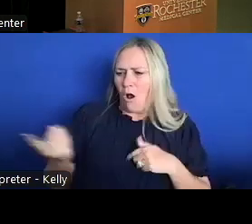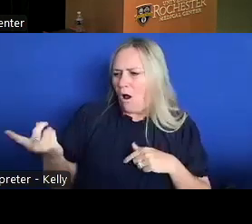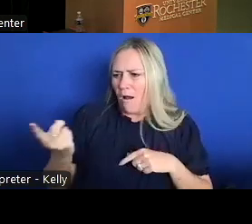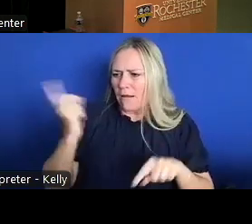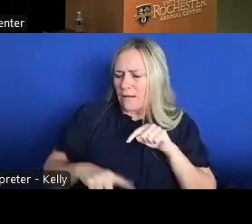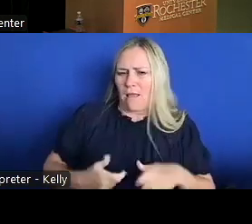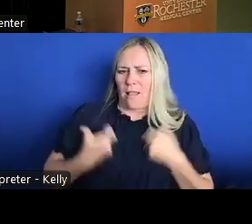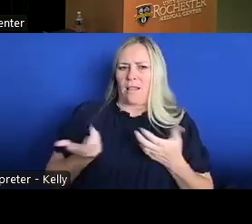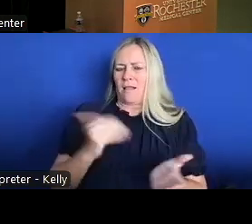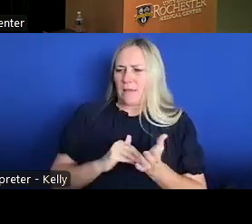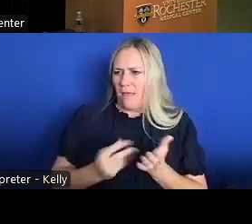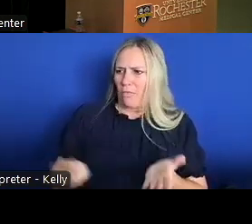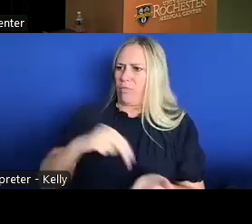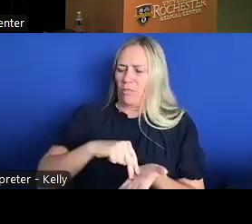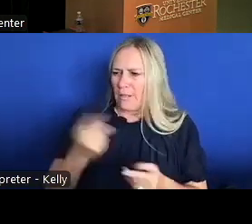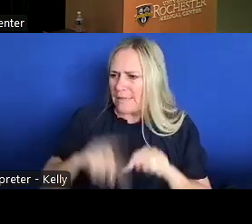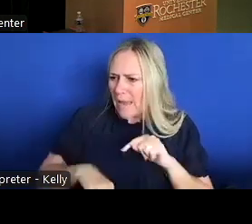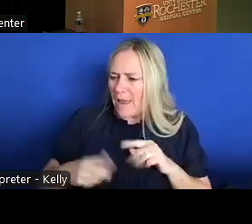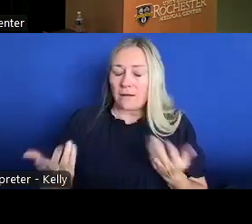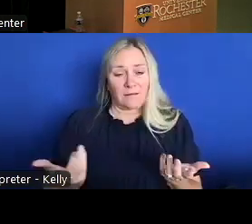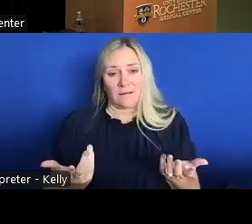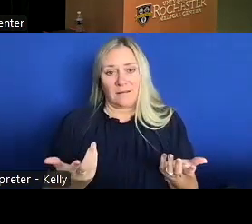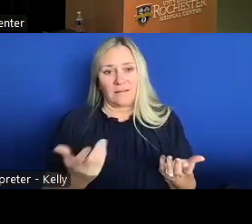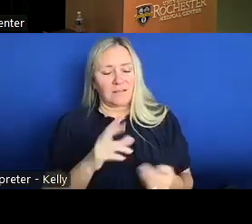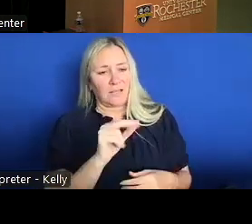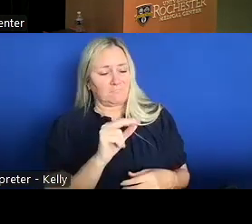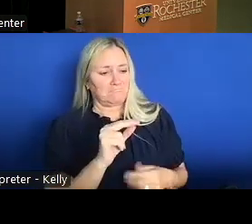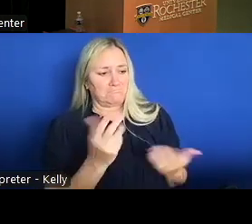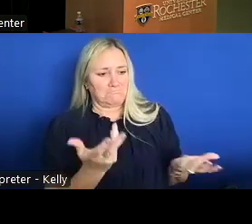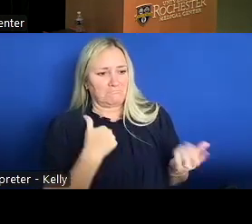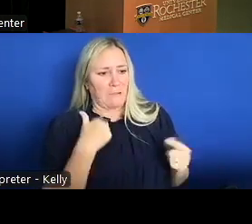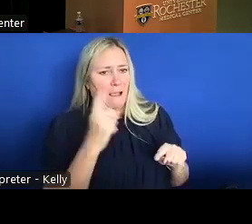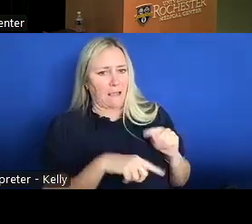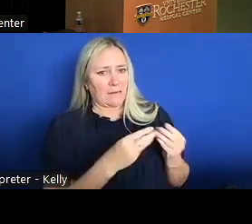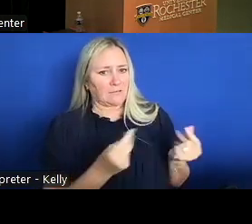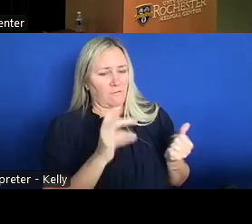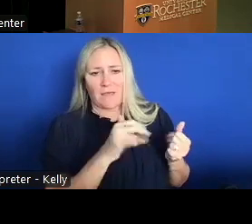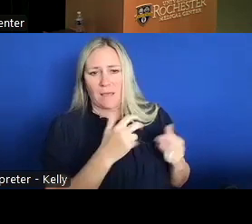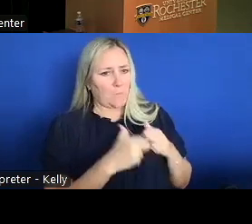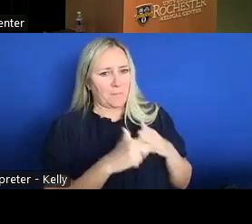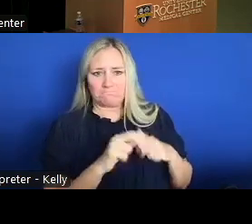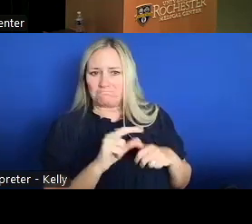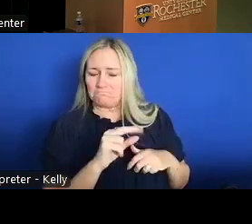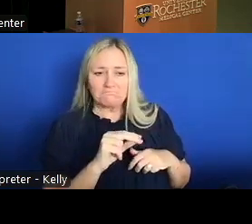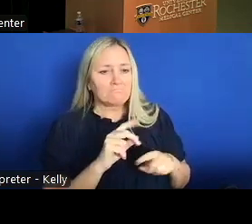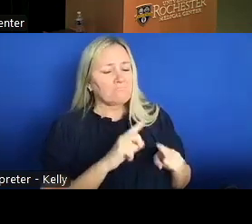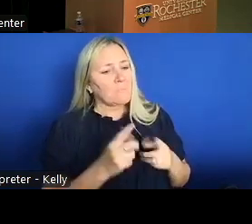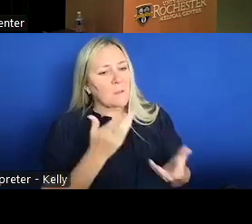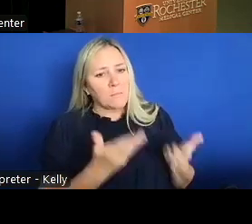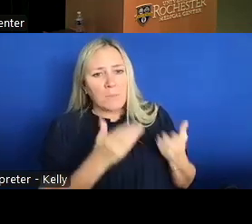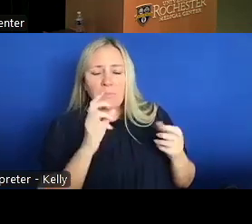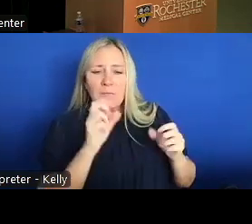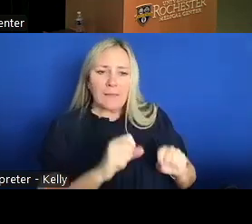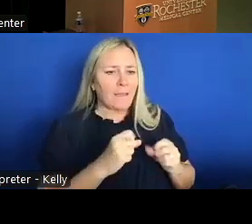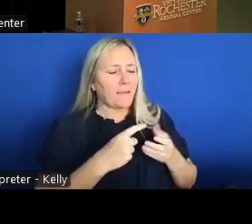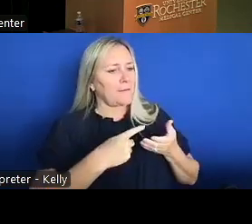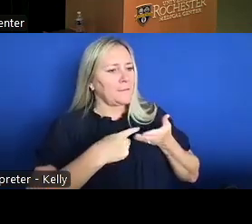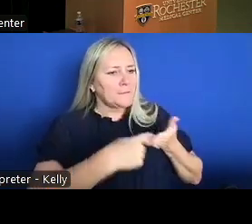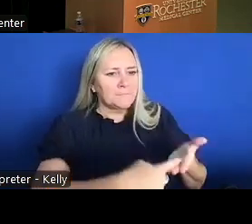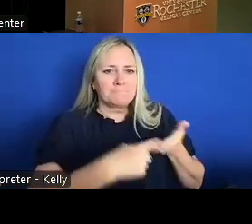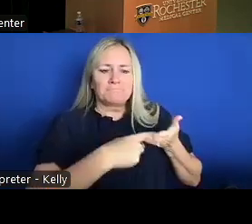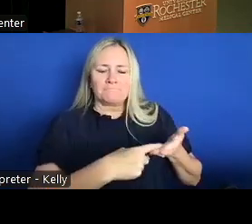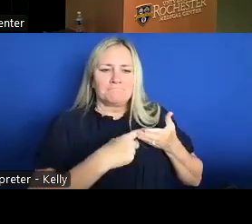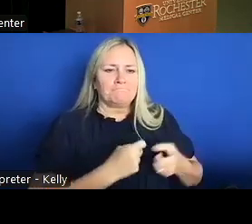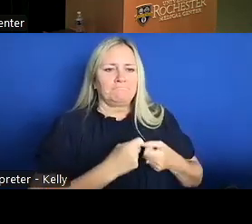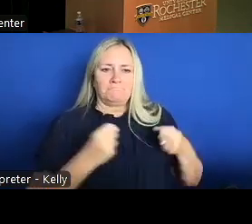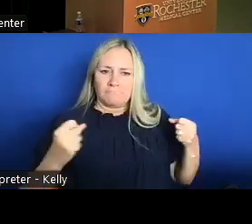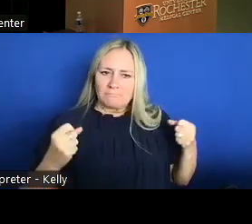no this is not a problem I can solve but maybe we can talk about this and meeting together because